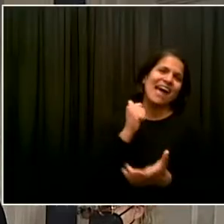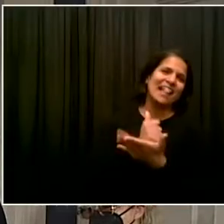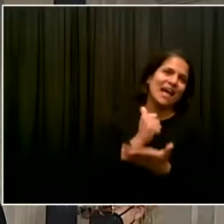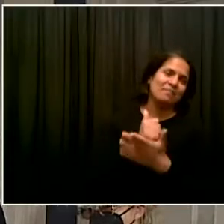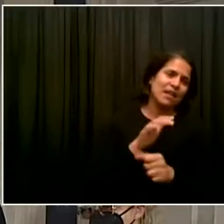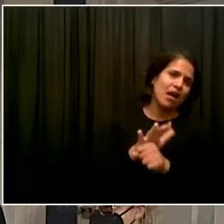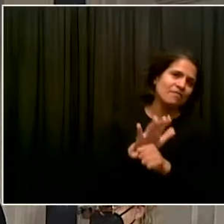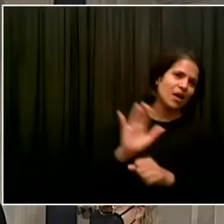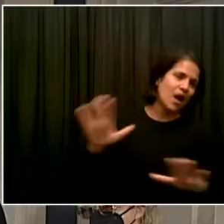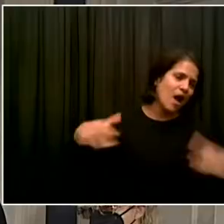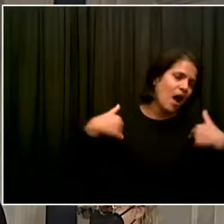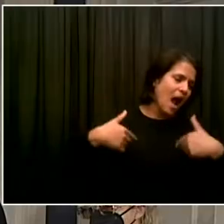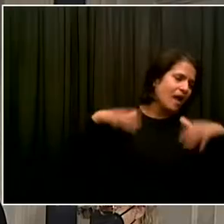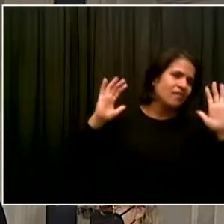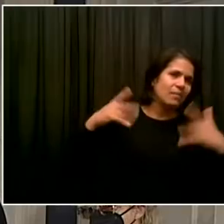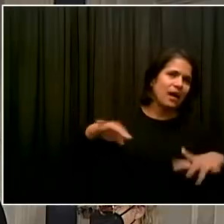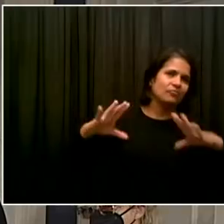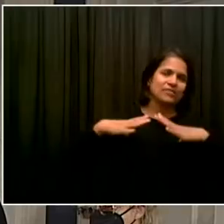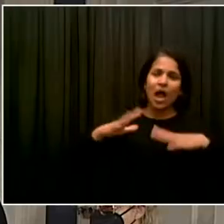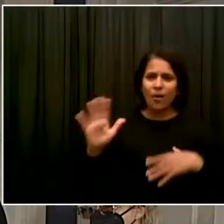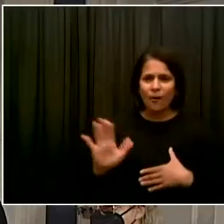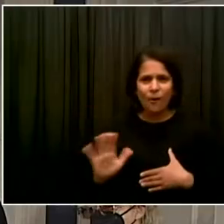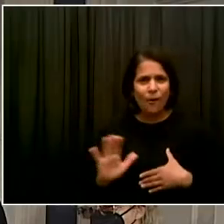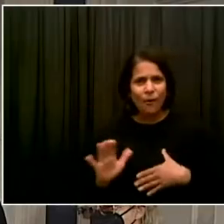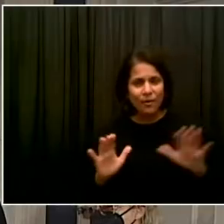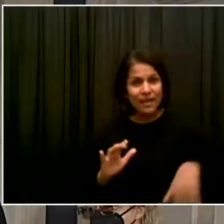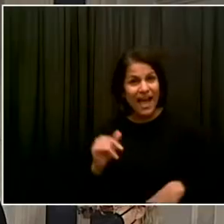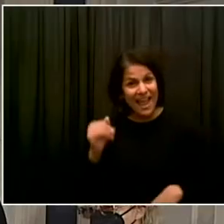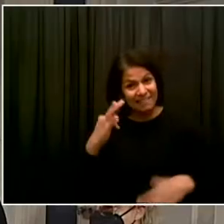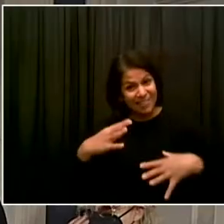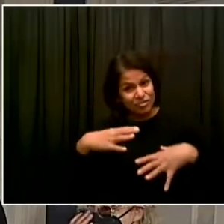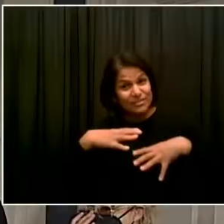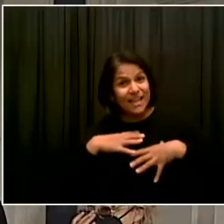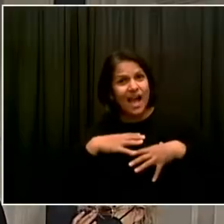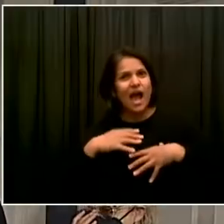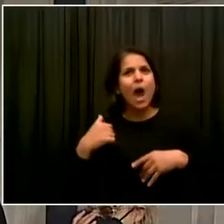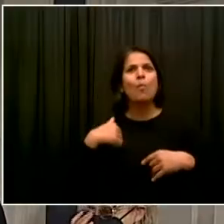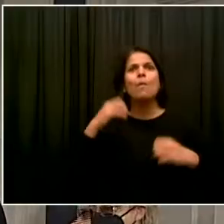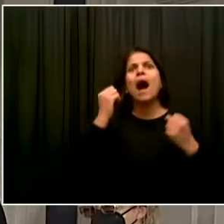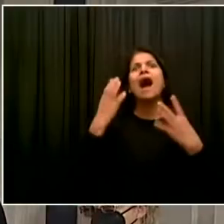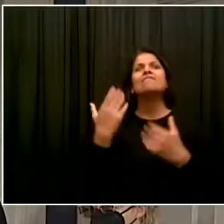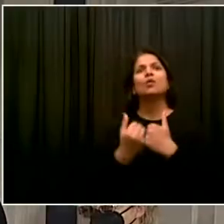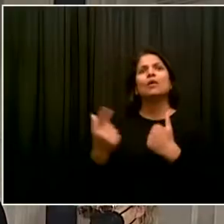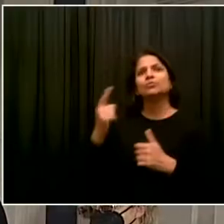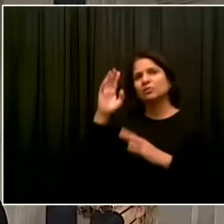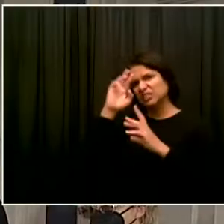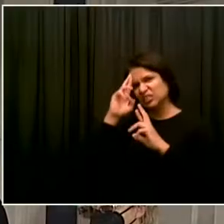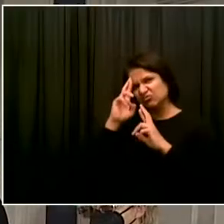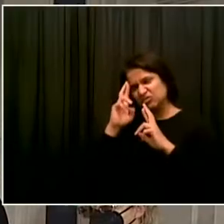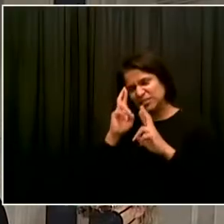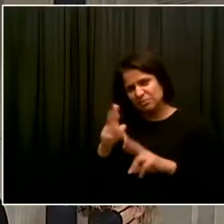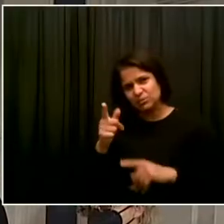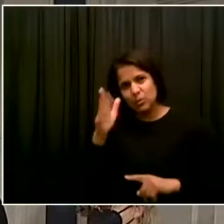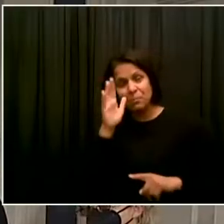COULD HAVE YEARS AGO SAID I HAVE MAE DMY CONTRIBUTION AND YOU WOULD'VE BEEN ABLE TO DO SO WITH TREMENDOUS